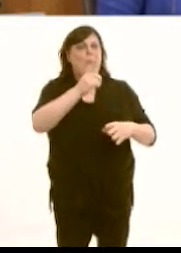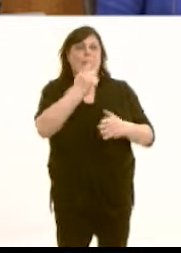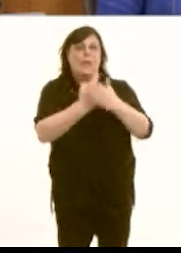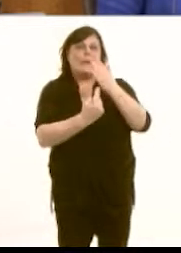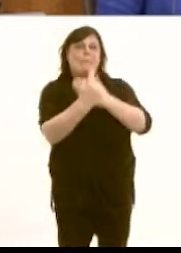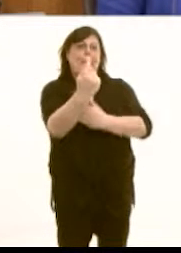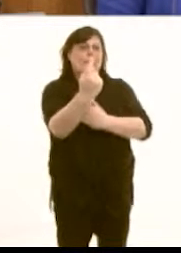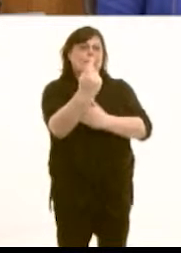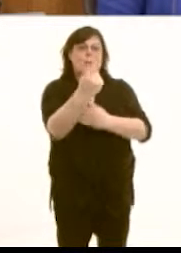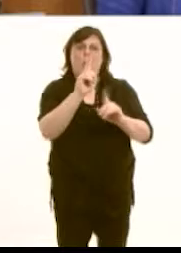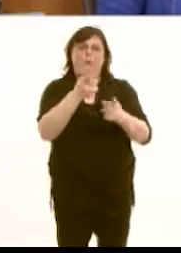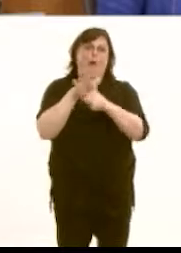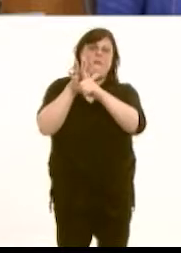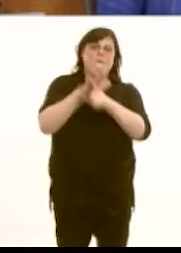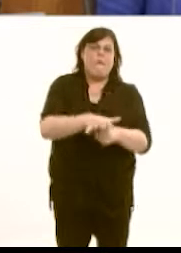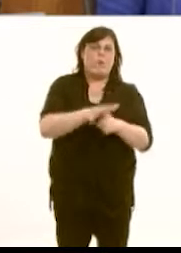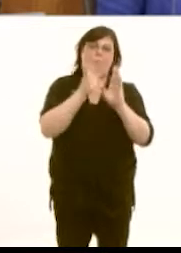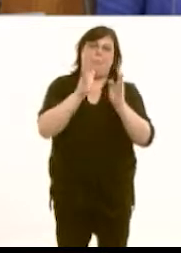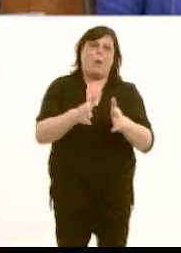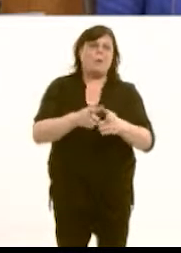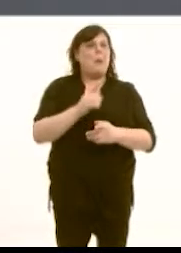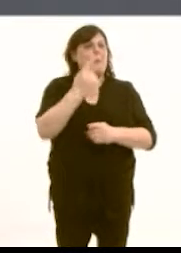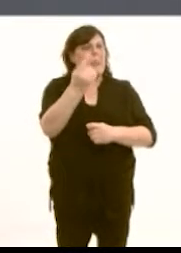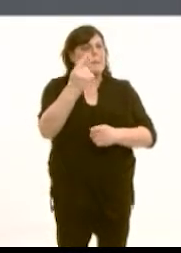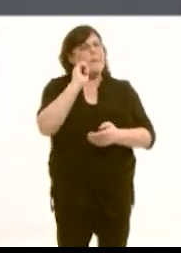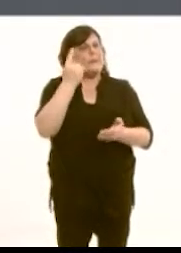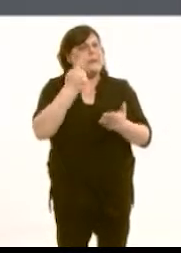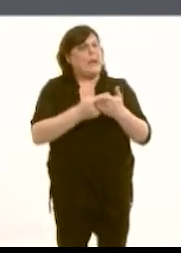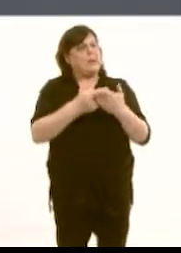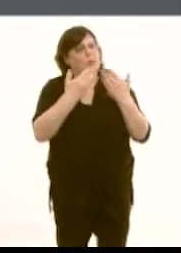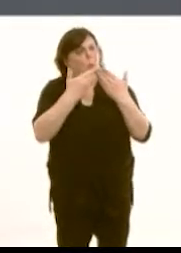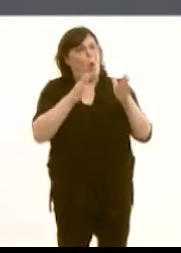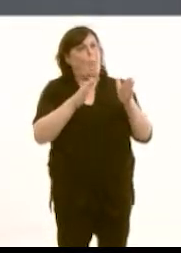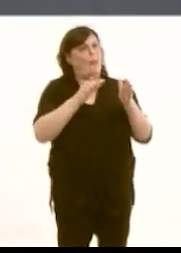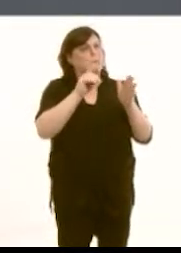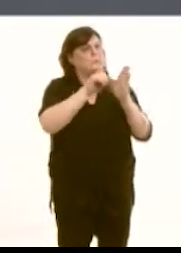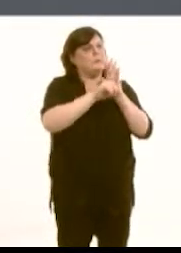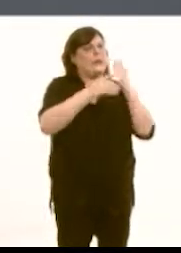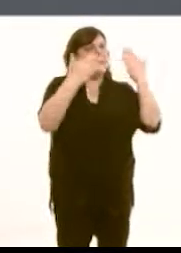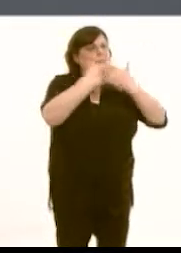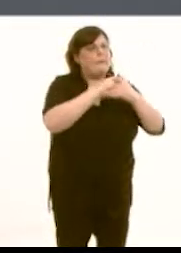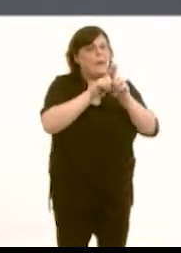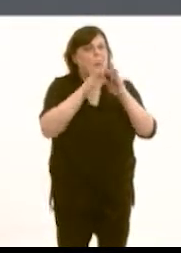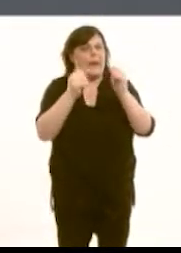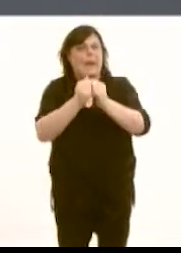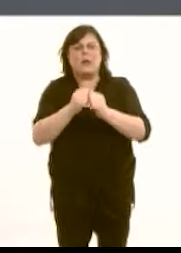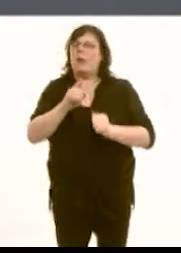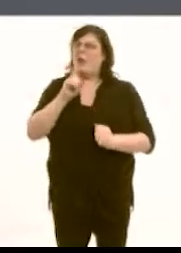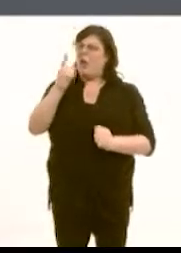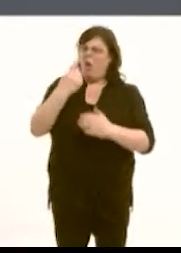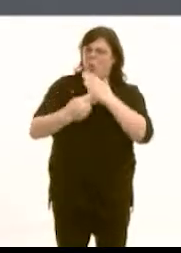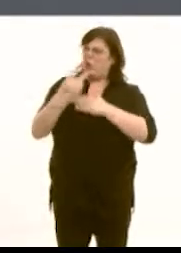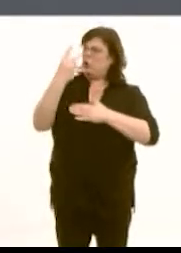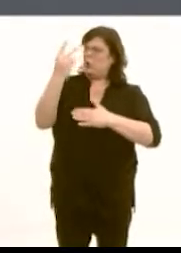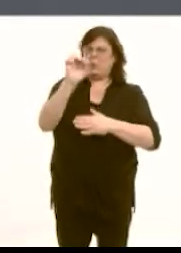in fairness to a number of surgeries, theyíre doing it themselves. Leanne Wood: Two surgeries are doing it on Saturday mornings, First Minister.